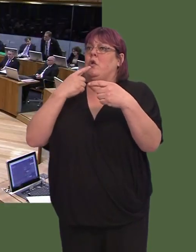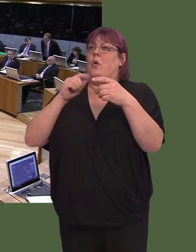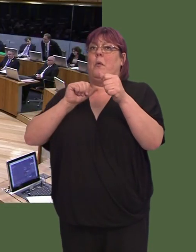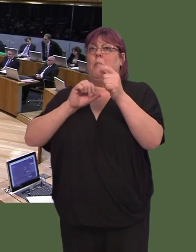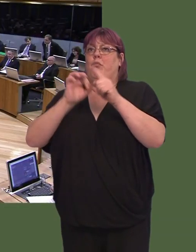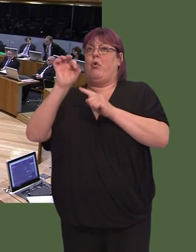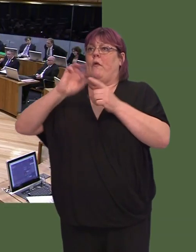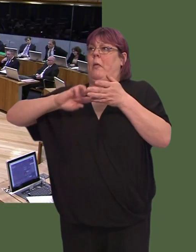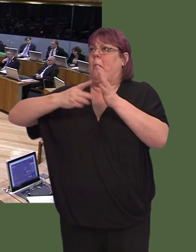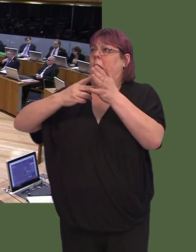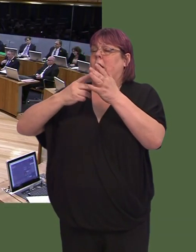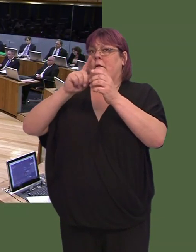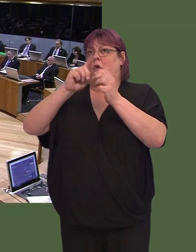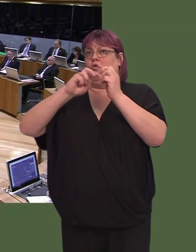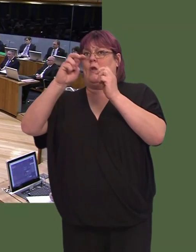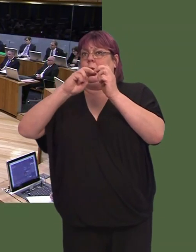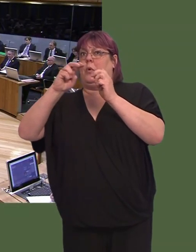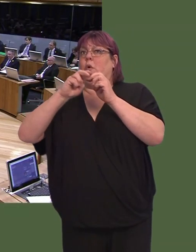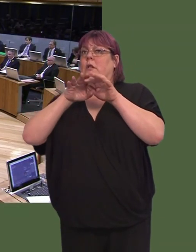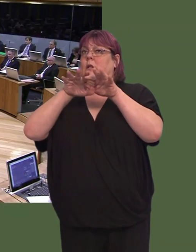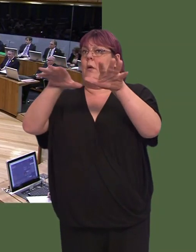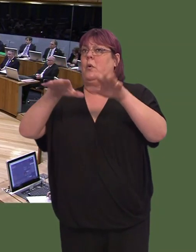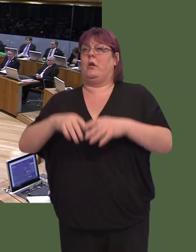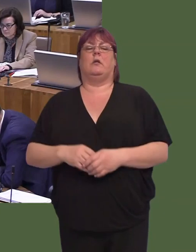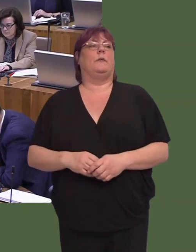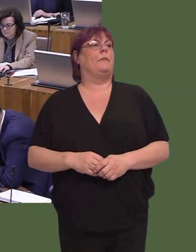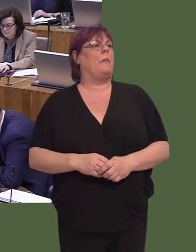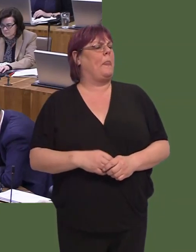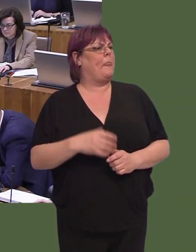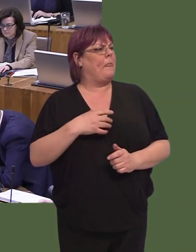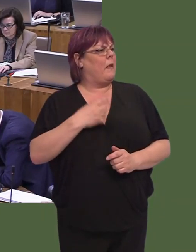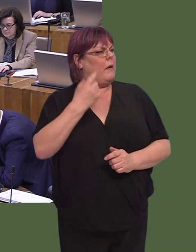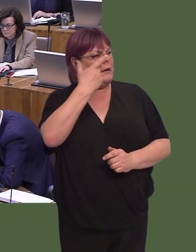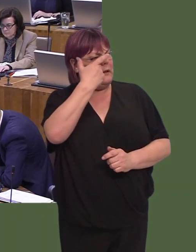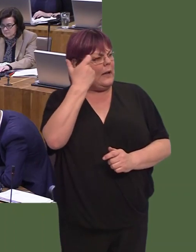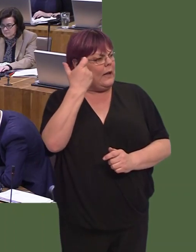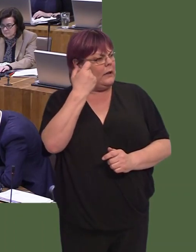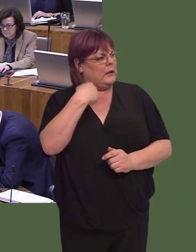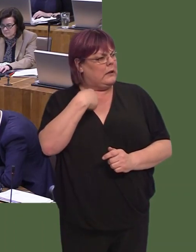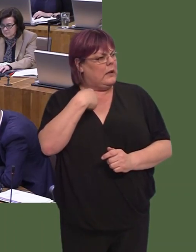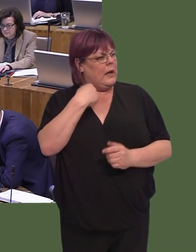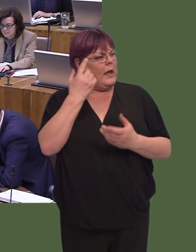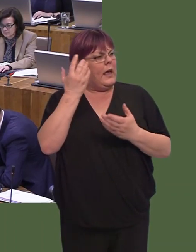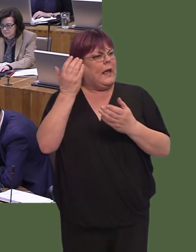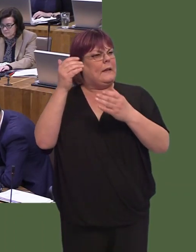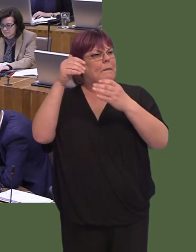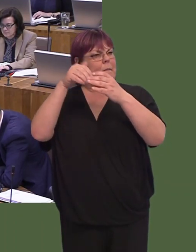Julie James AM: My understanding is it's part of the consideration of the connectivity that I was just talking about.